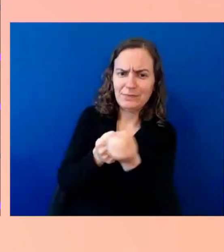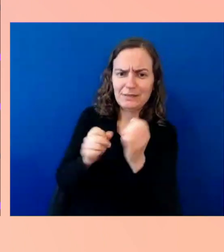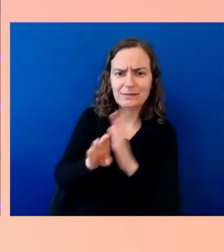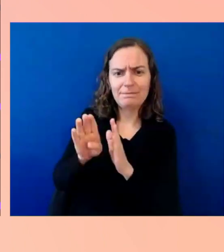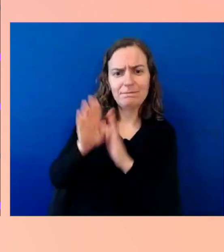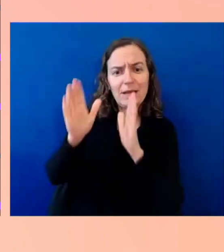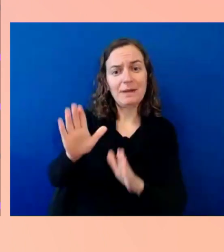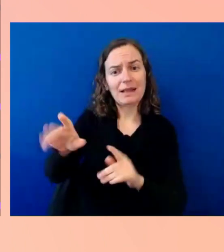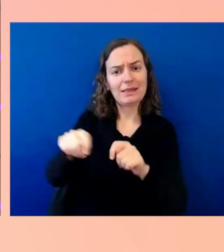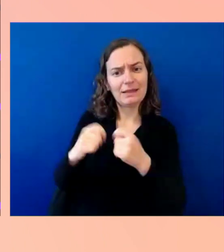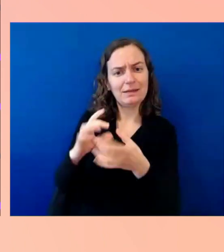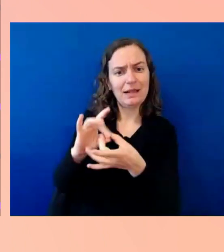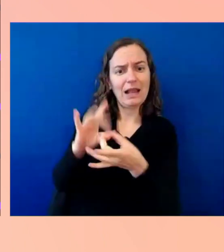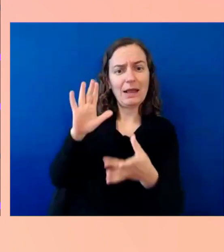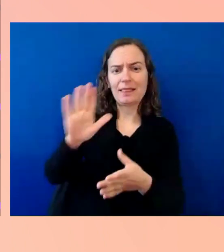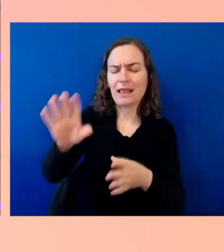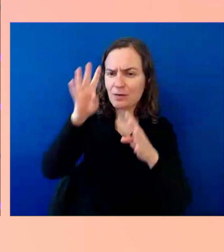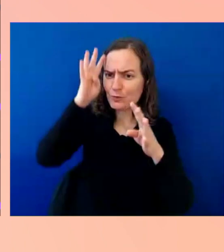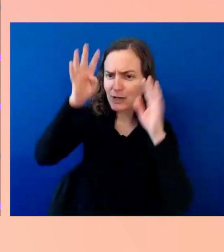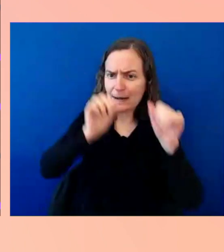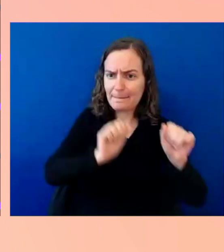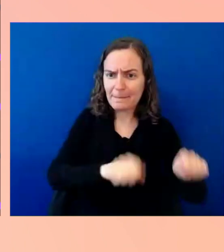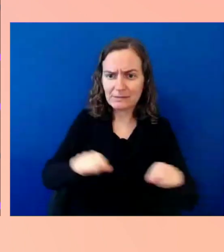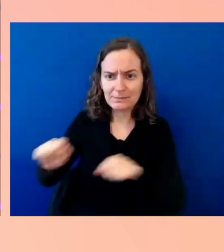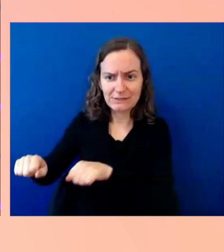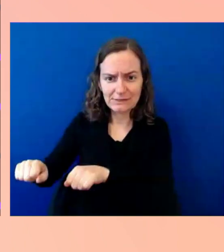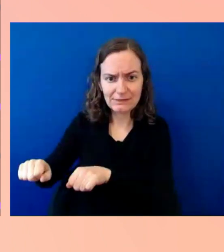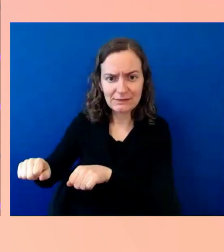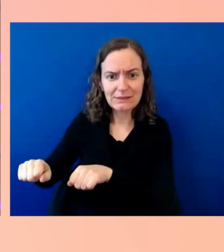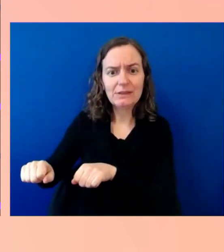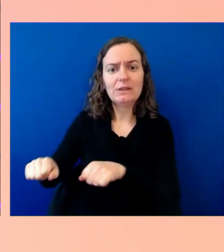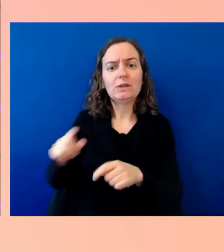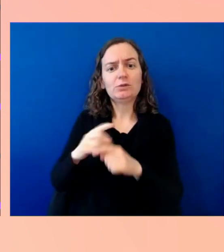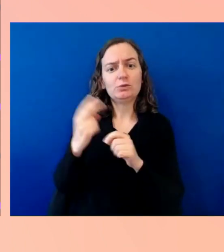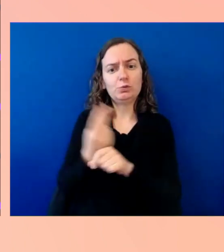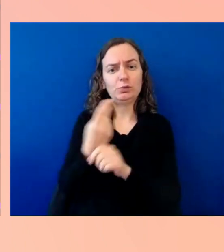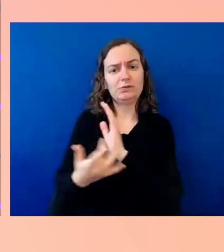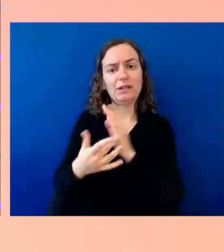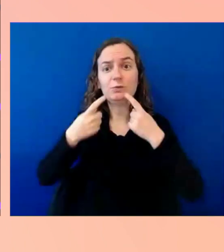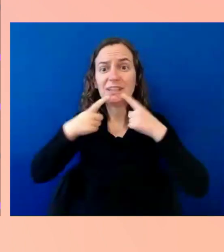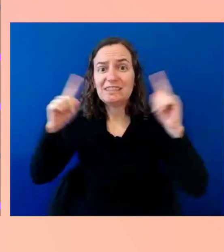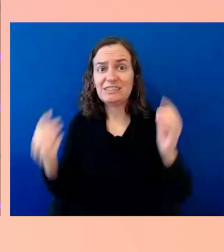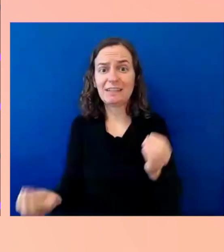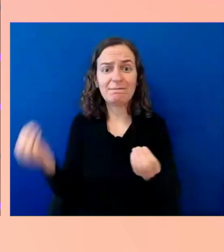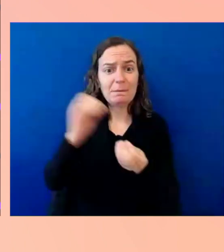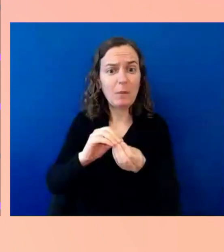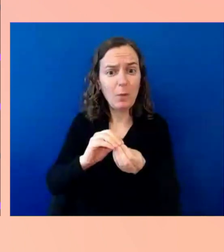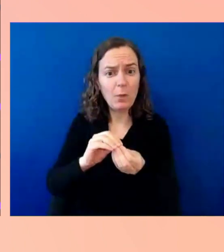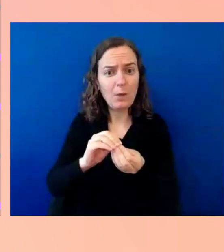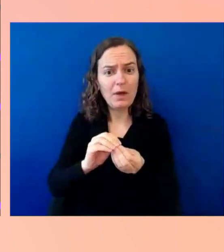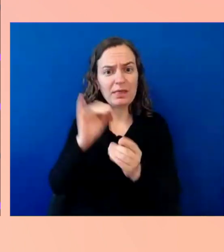and to use technology to achieve more. That mission is what brought me to Microsoft 22 years ago.